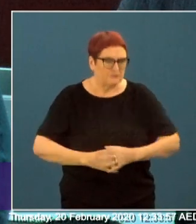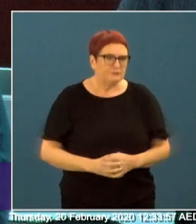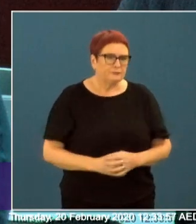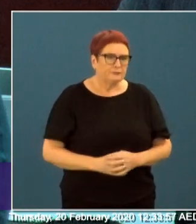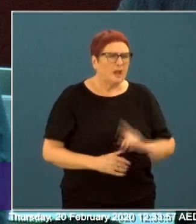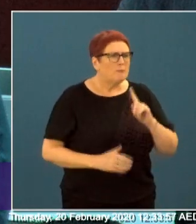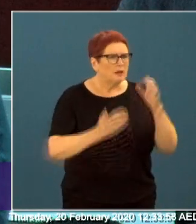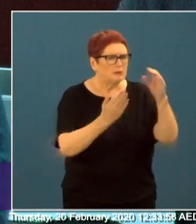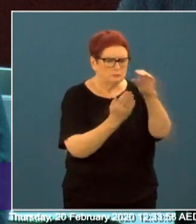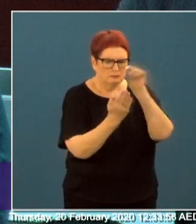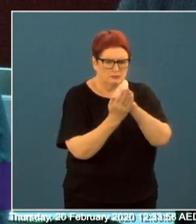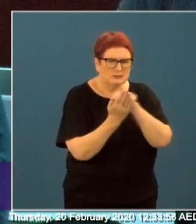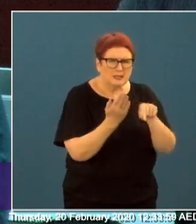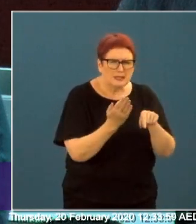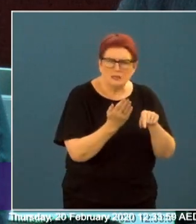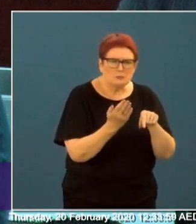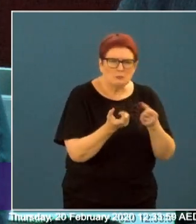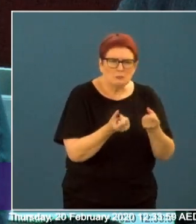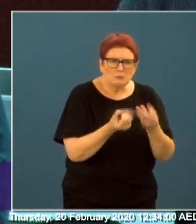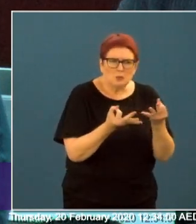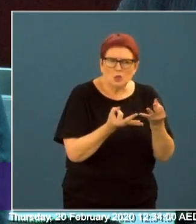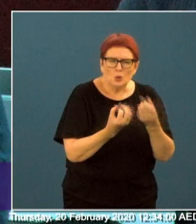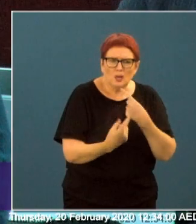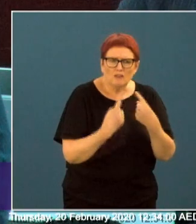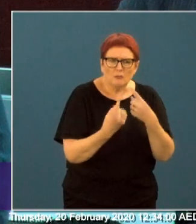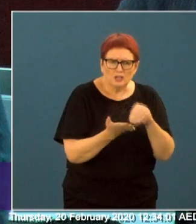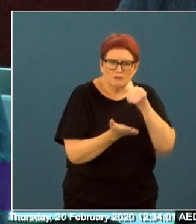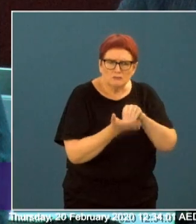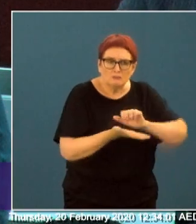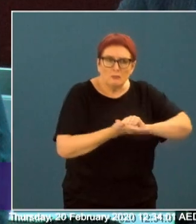There are no published reports or systemic mortality tracking procedures in place